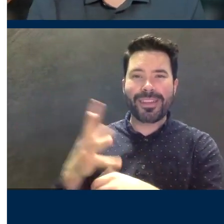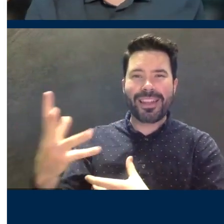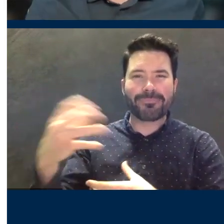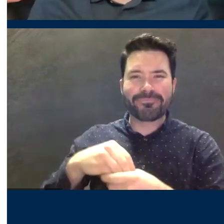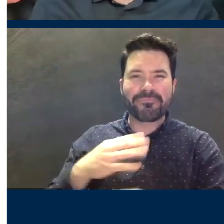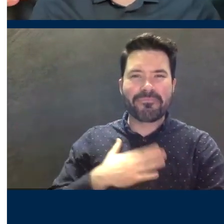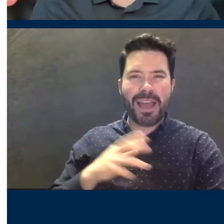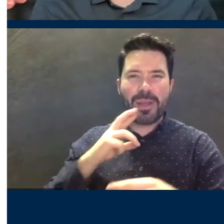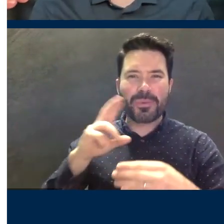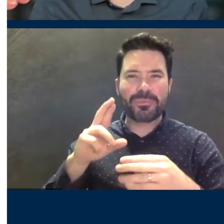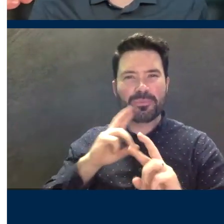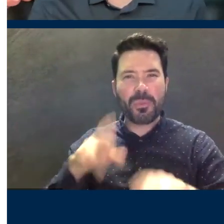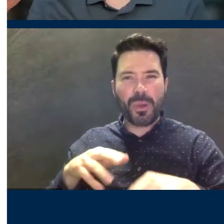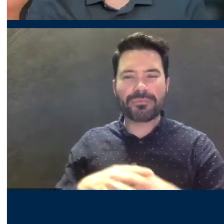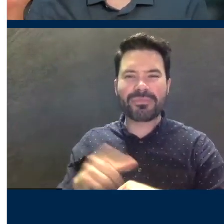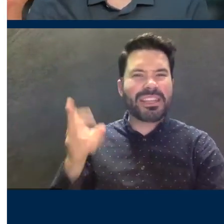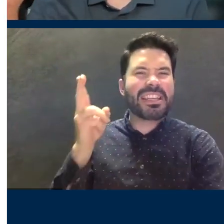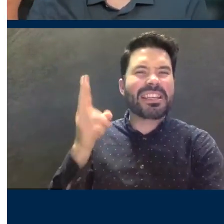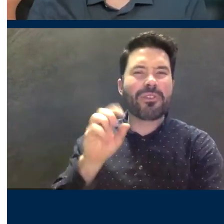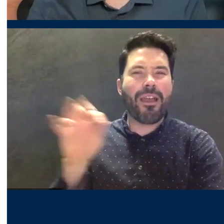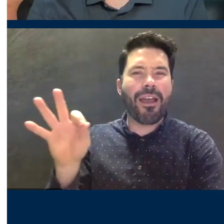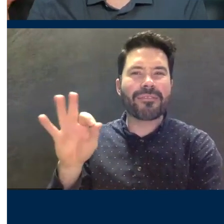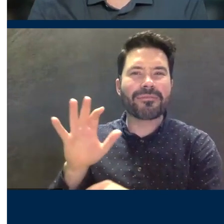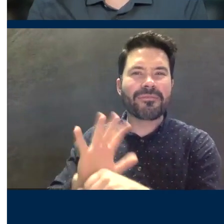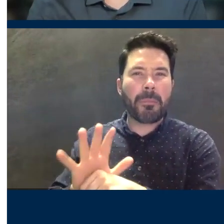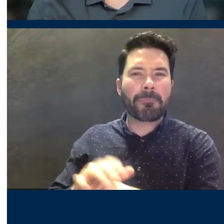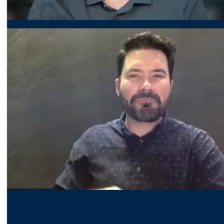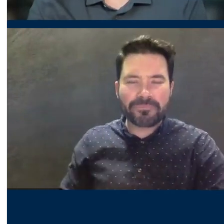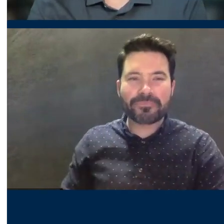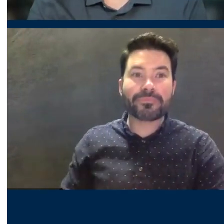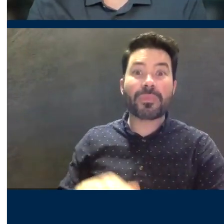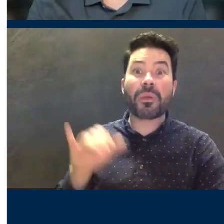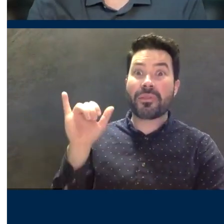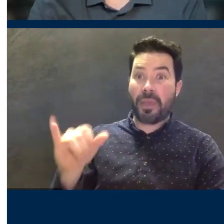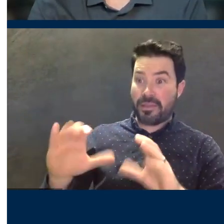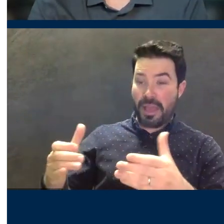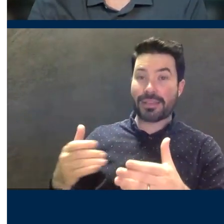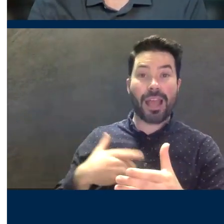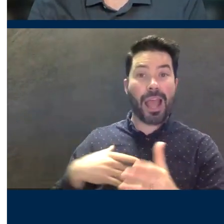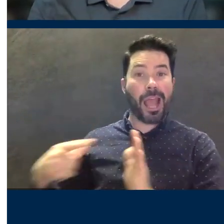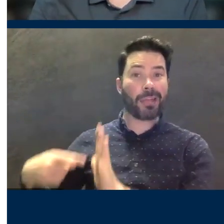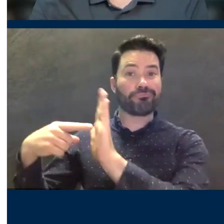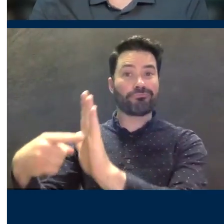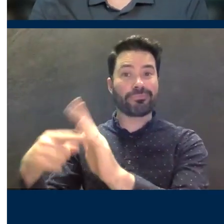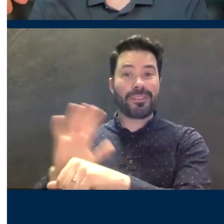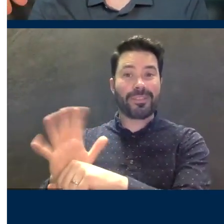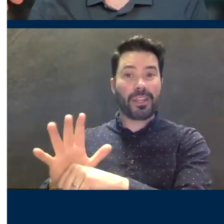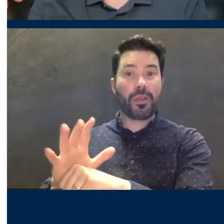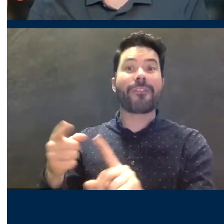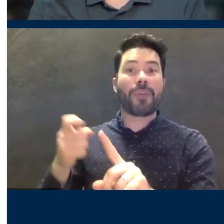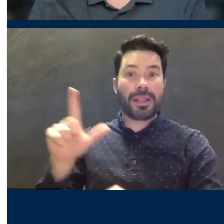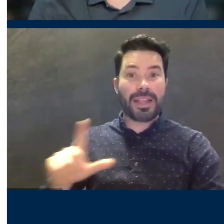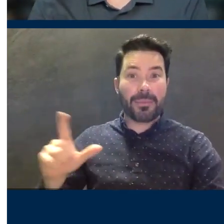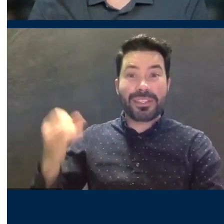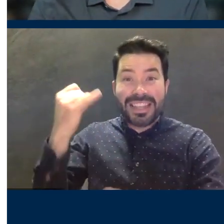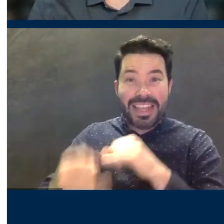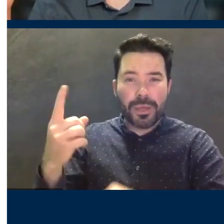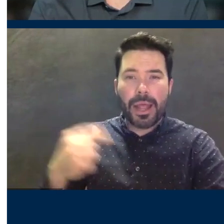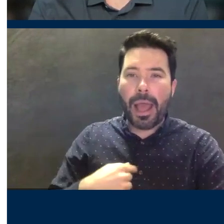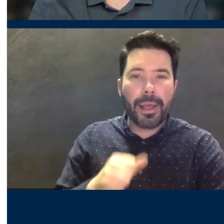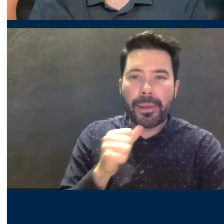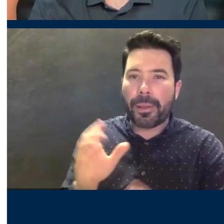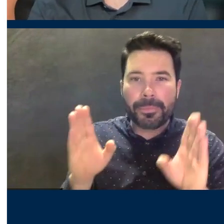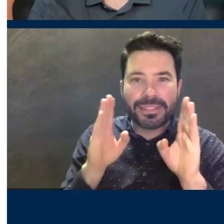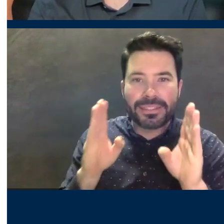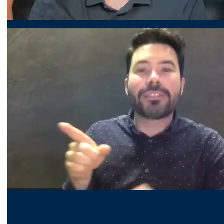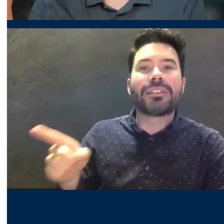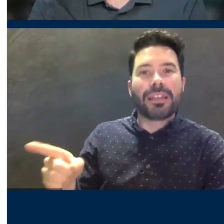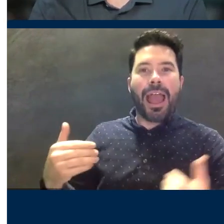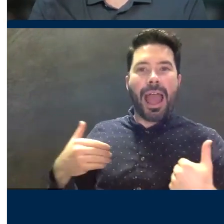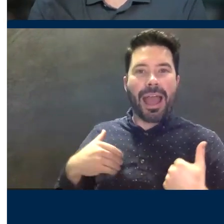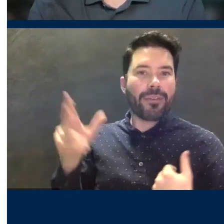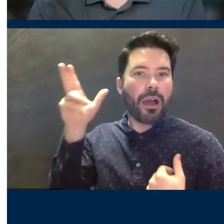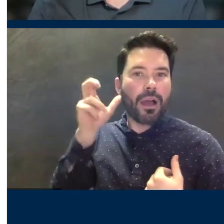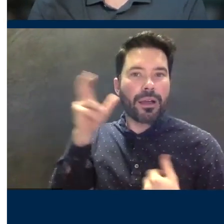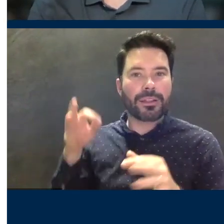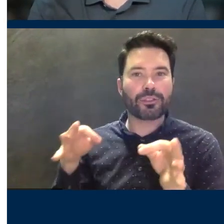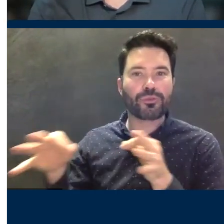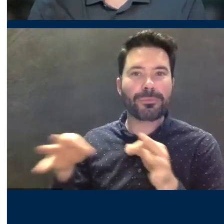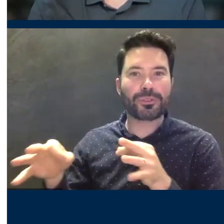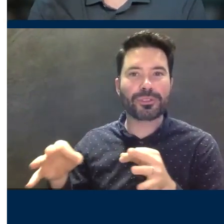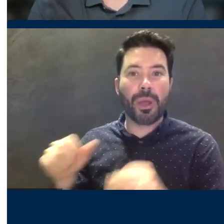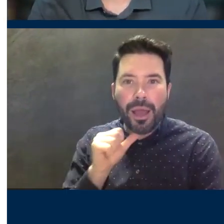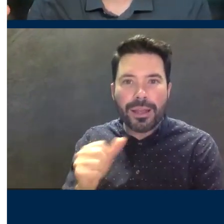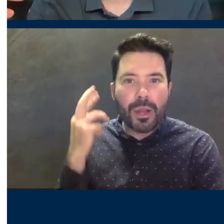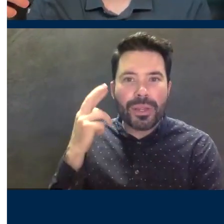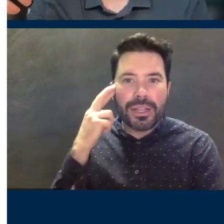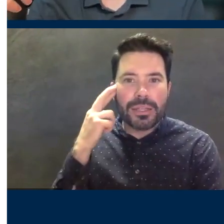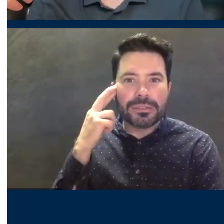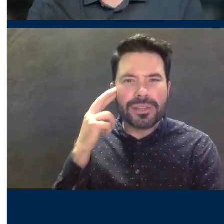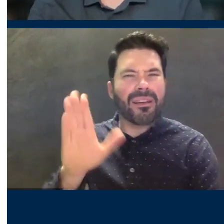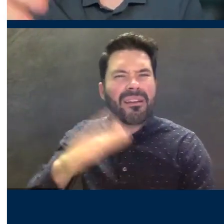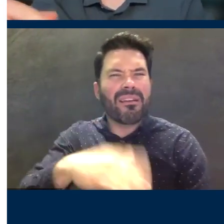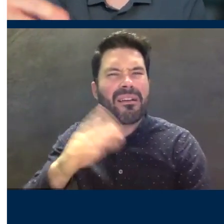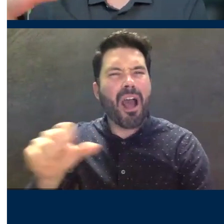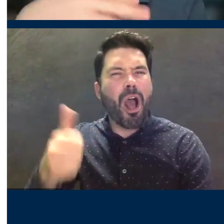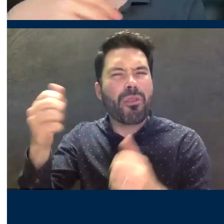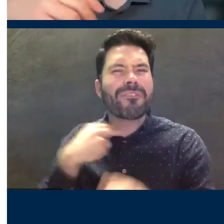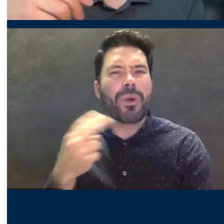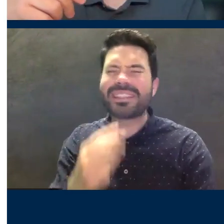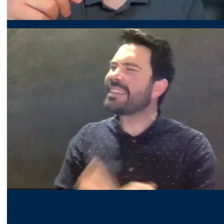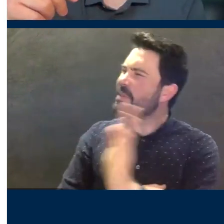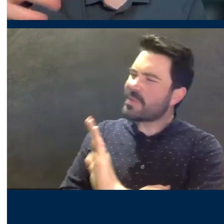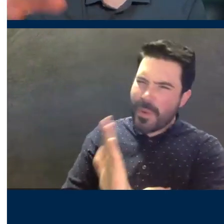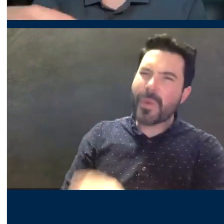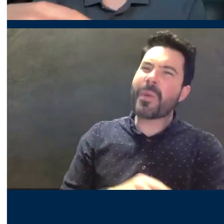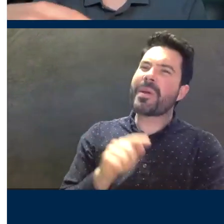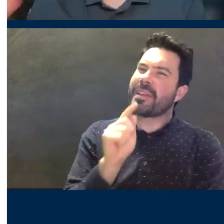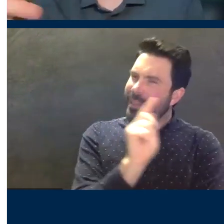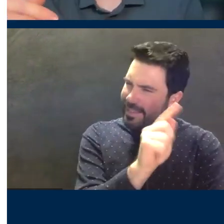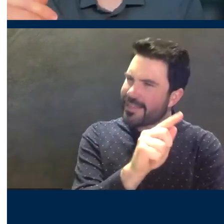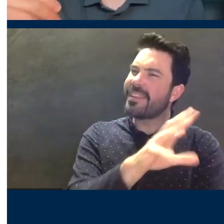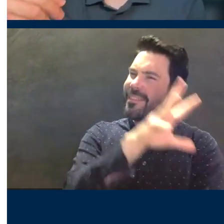and so that course I ended up showing a video from the library, and it was the last one available. I did not pay attention that it also had audio descriptors. So I didn't realize that people were saying, There's another voice. And I said, No, but that's because it's part of the video. Those are the actors.